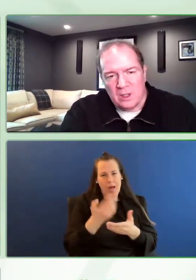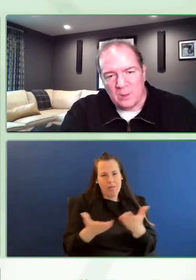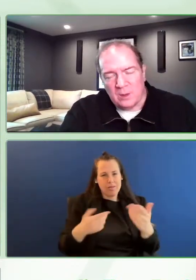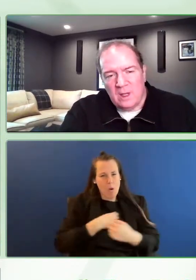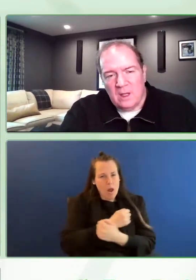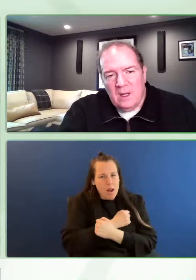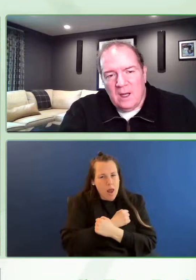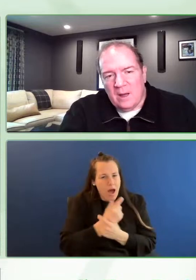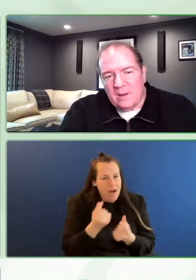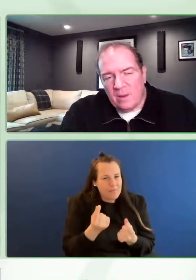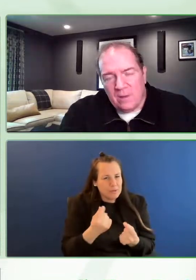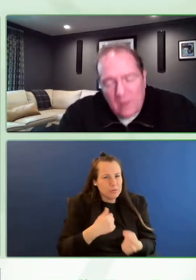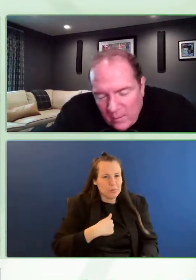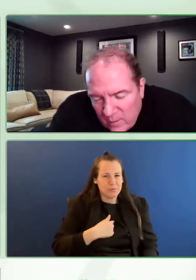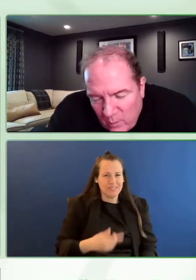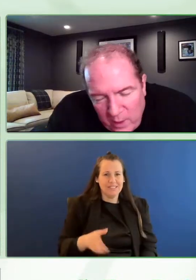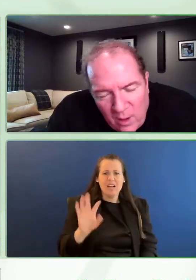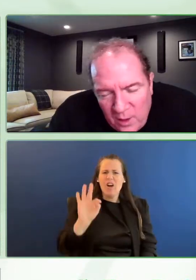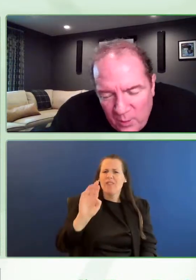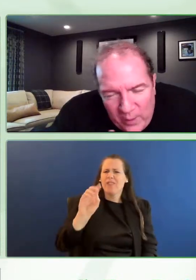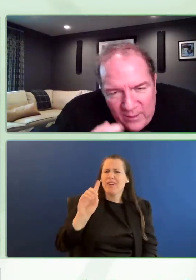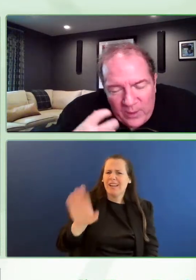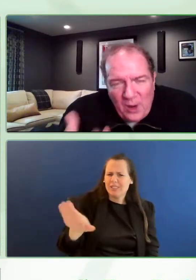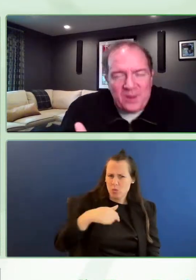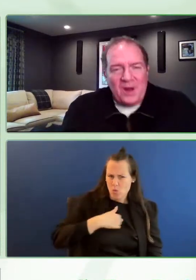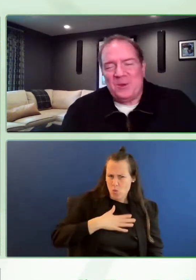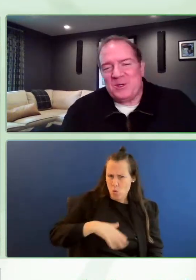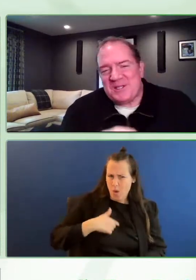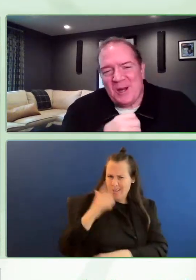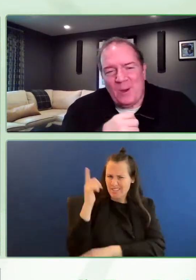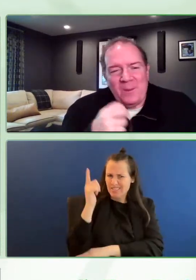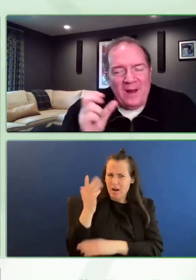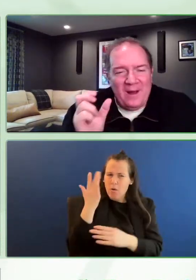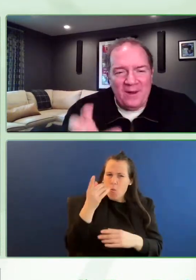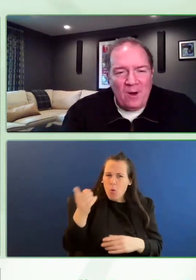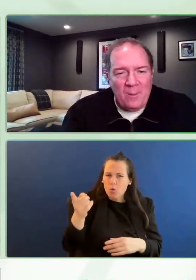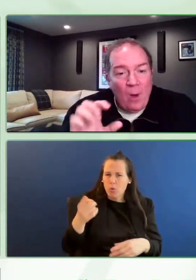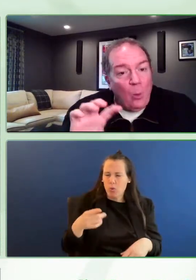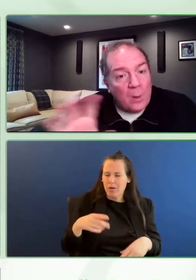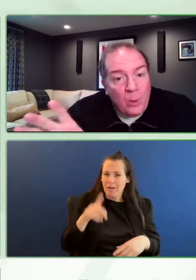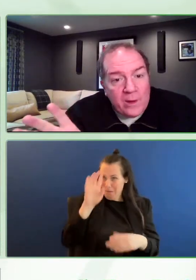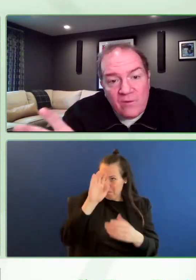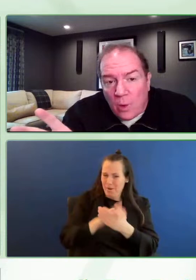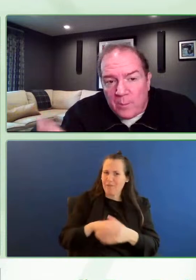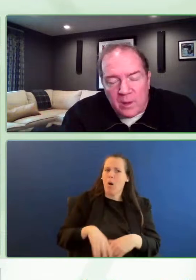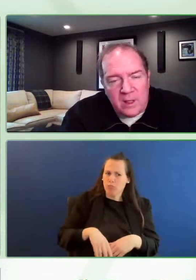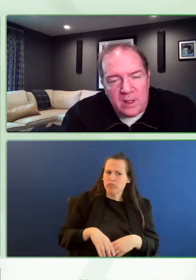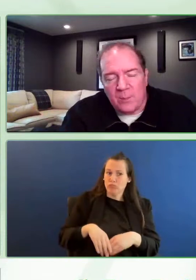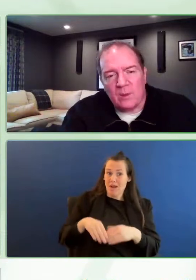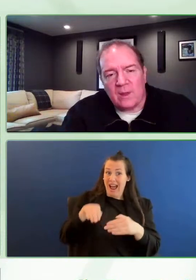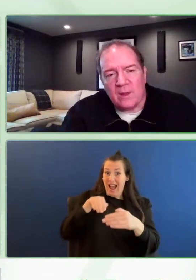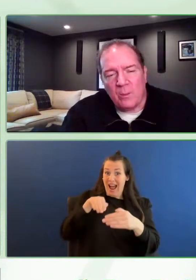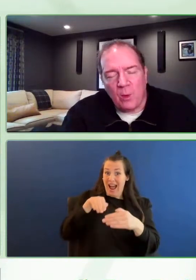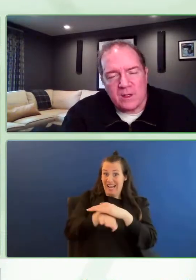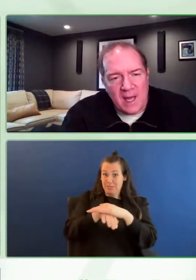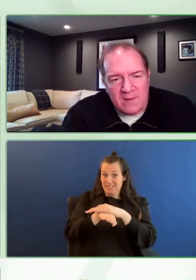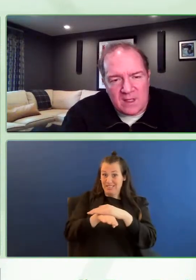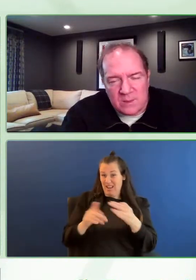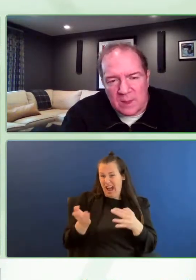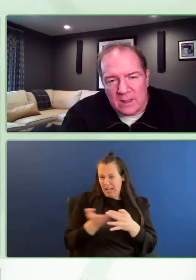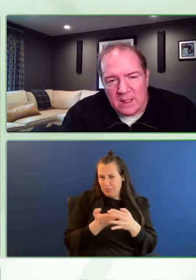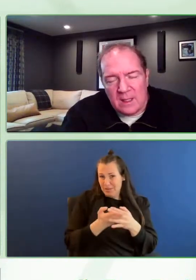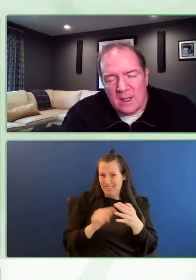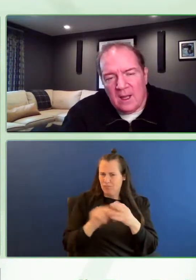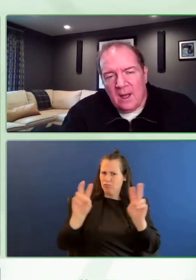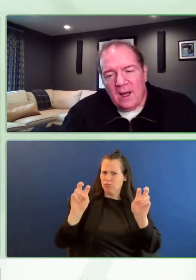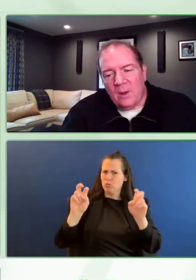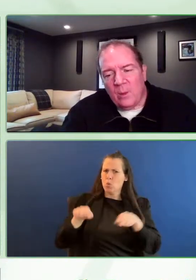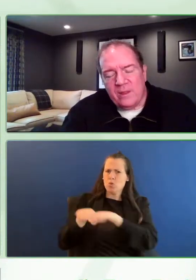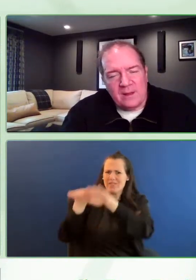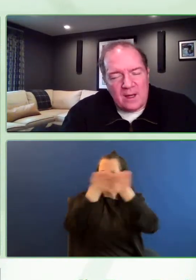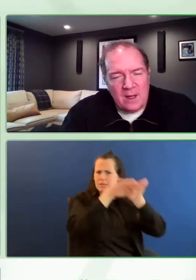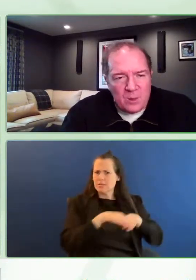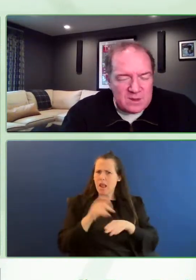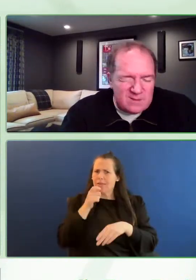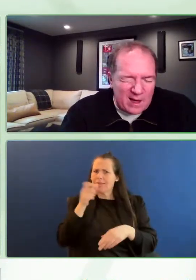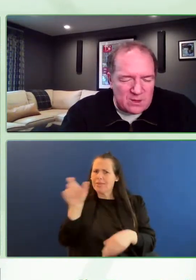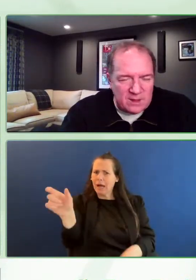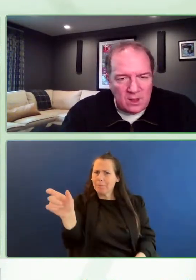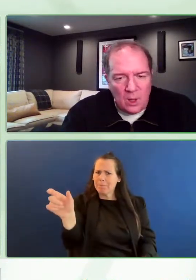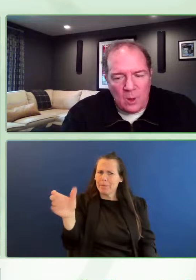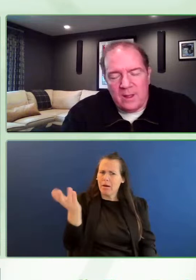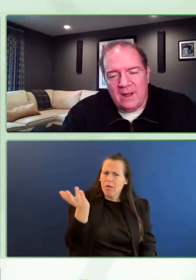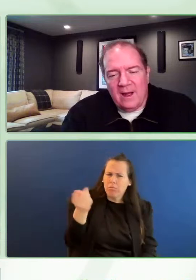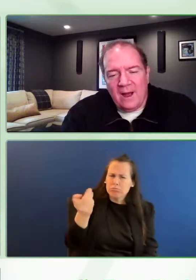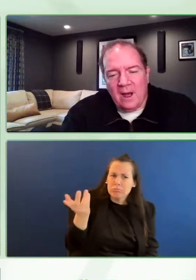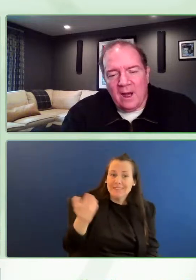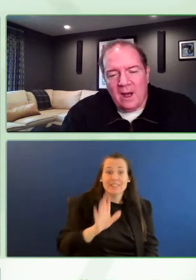Journeyable there are 4.1 billion people reported to have a disability, we think that is low,